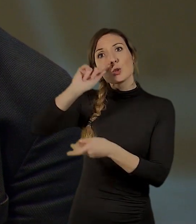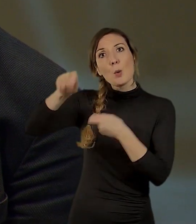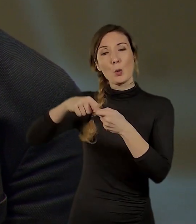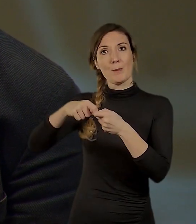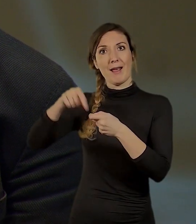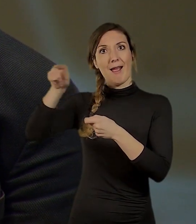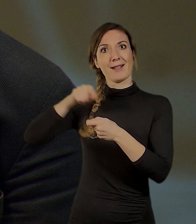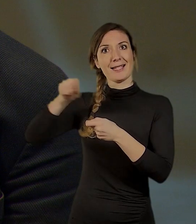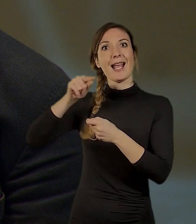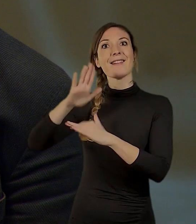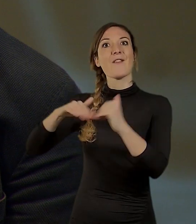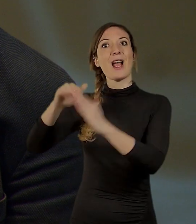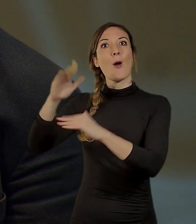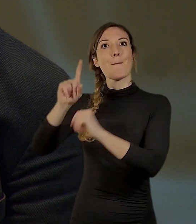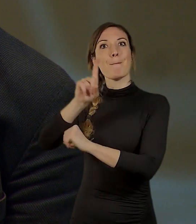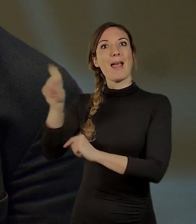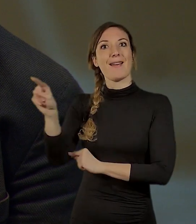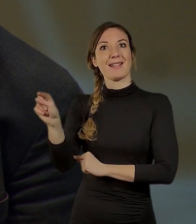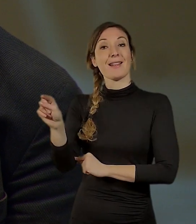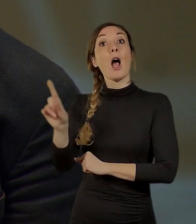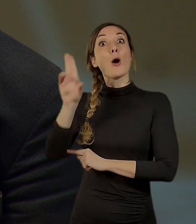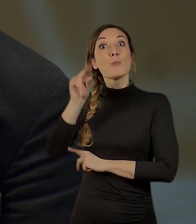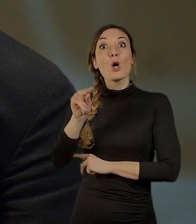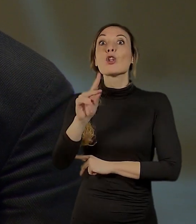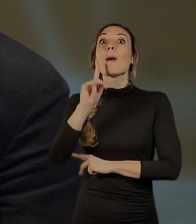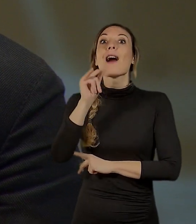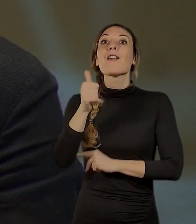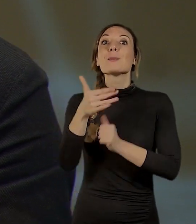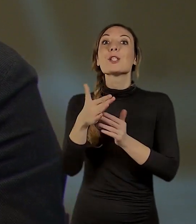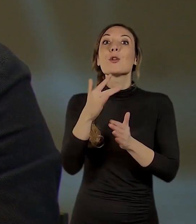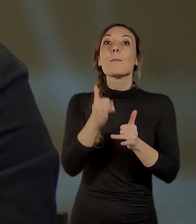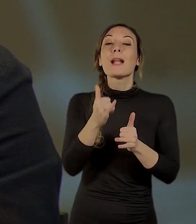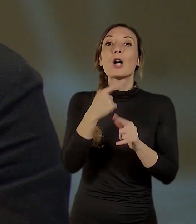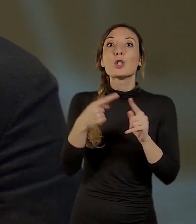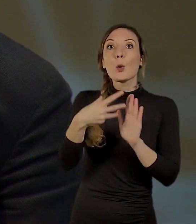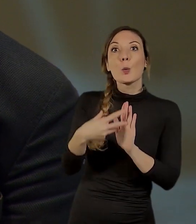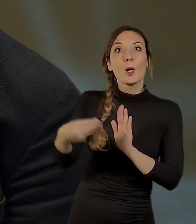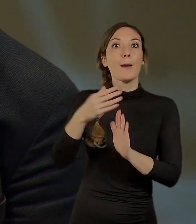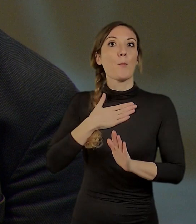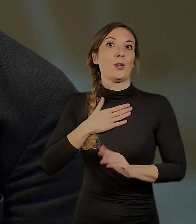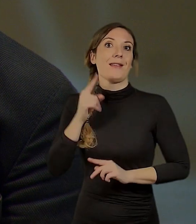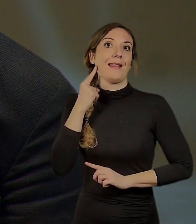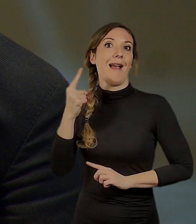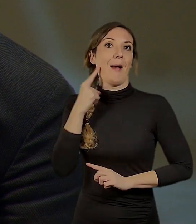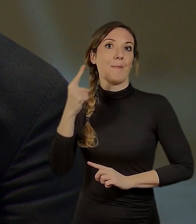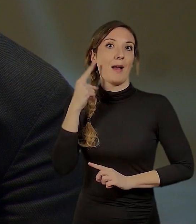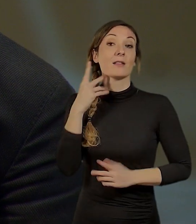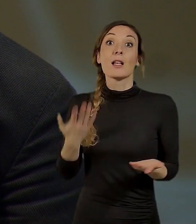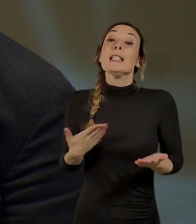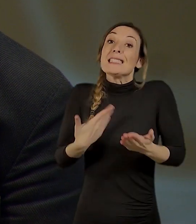some money. And Skanska actually took over that. And beyond what was concluded, the contributions increased even more.